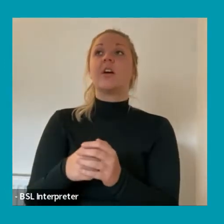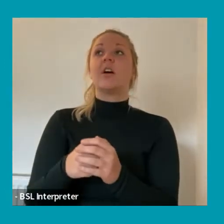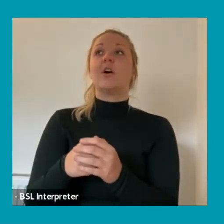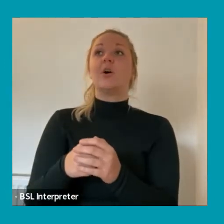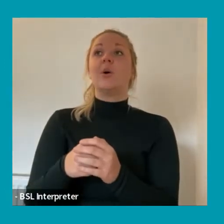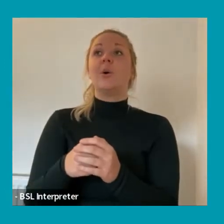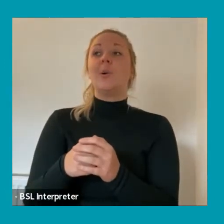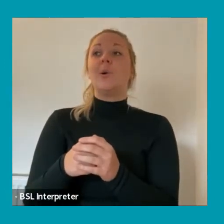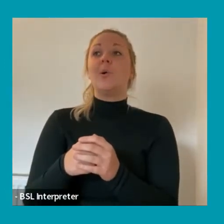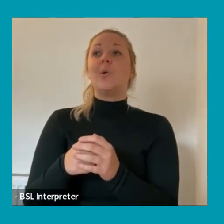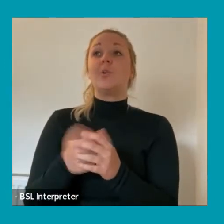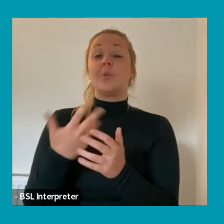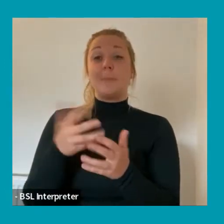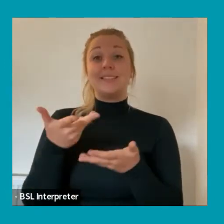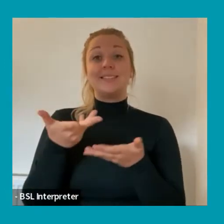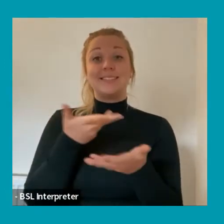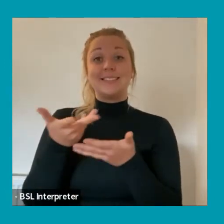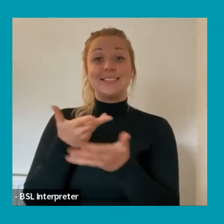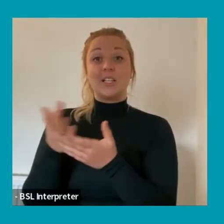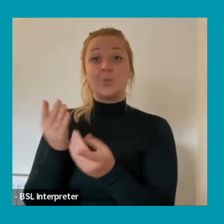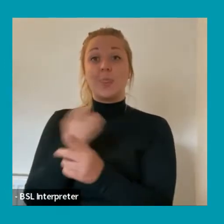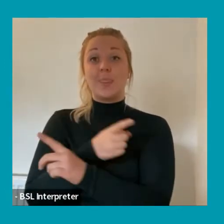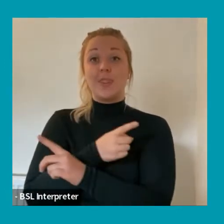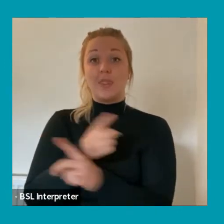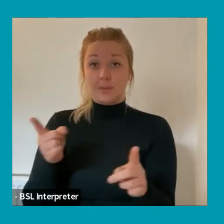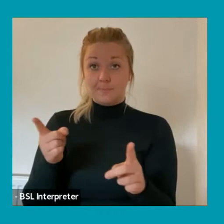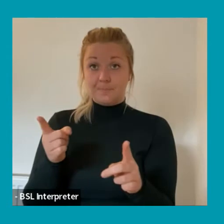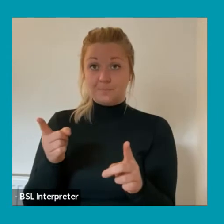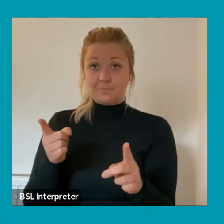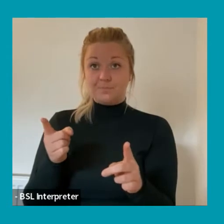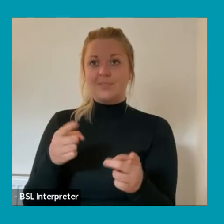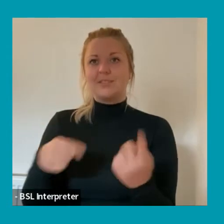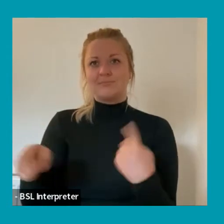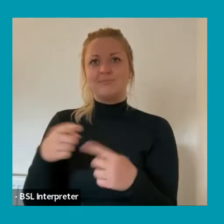And we had a discussion with them . And they were actually real champions for inclusion.